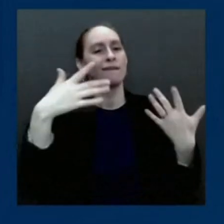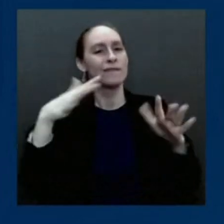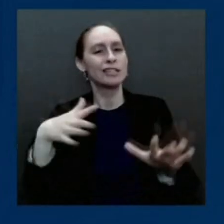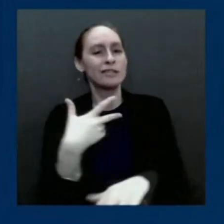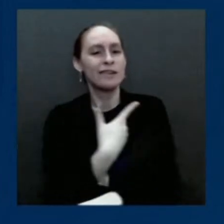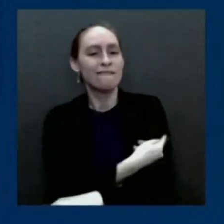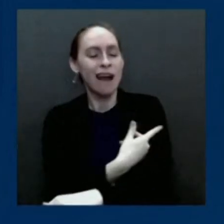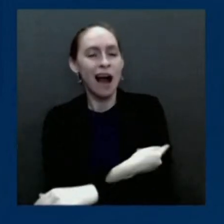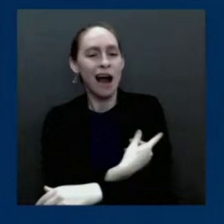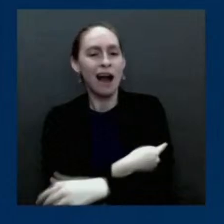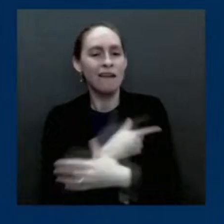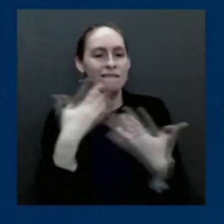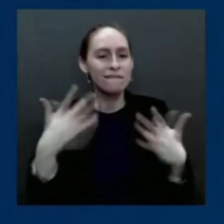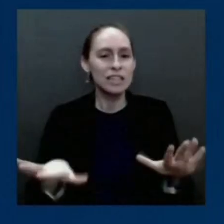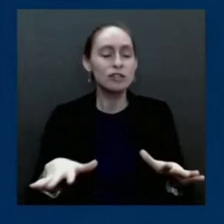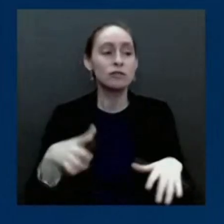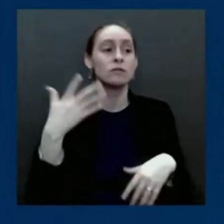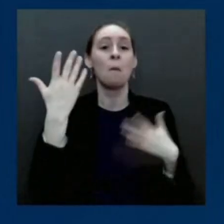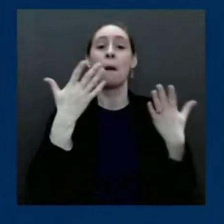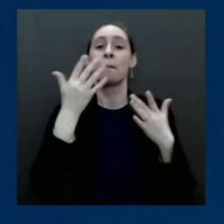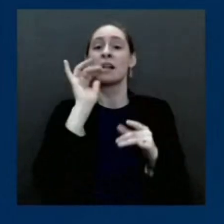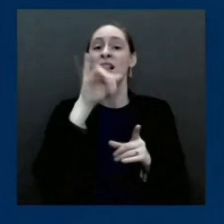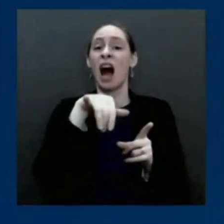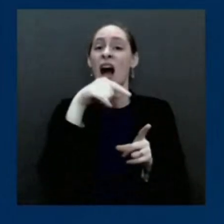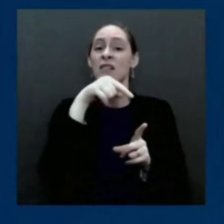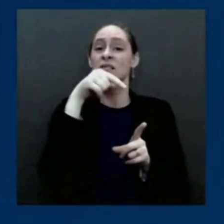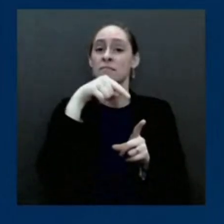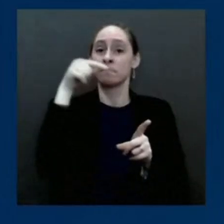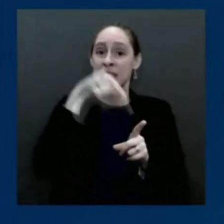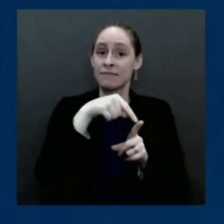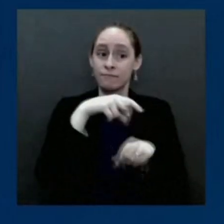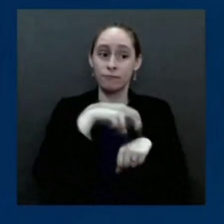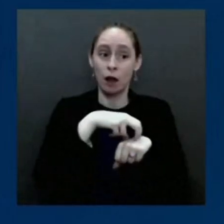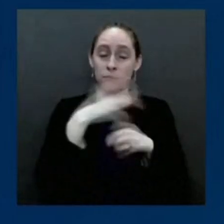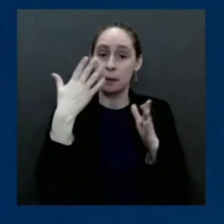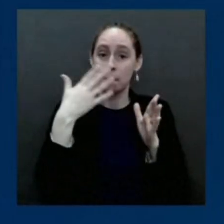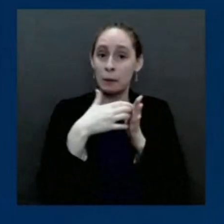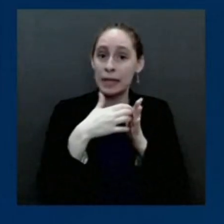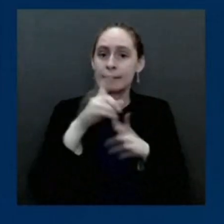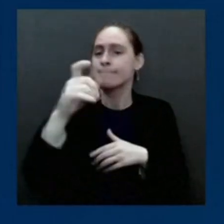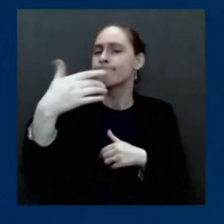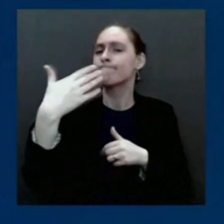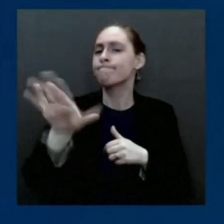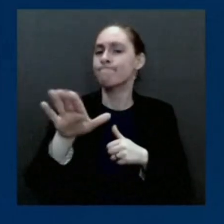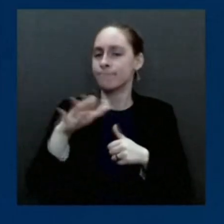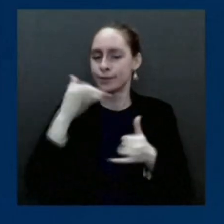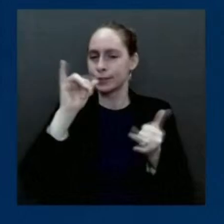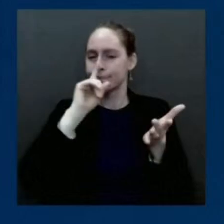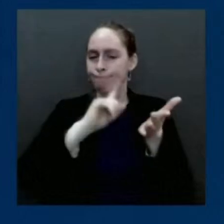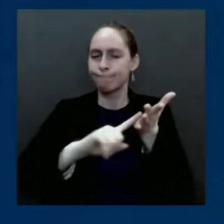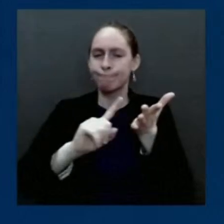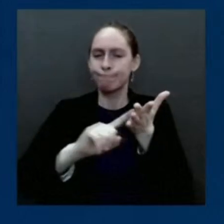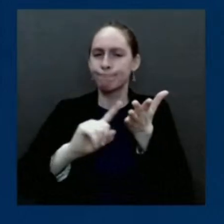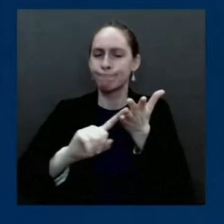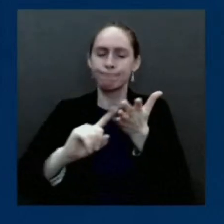SUGGESTED BY THE ANIMAL STUDIES OR A COMBINATION OF BOTH.